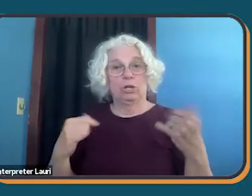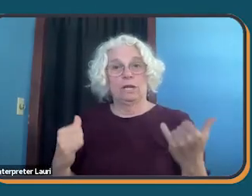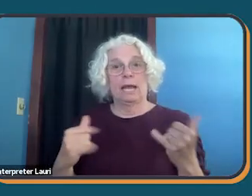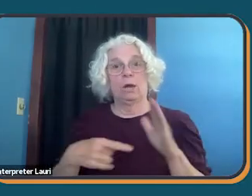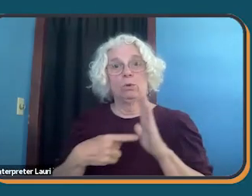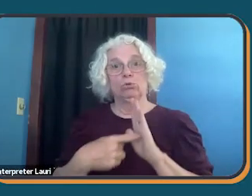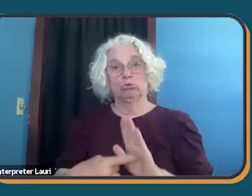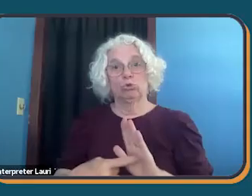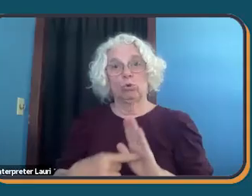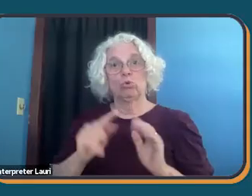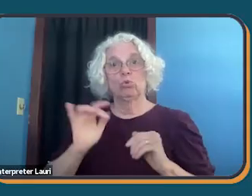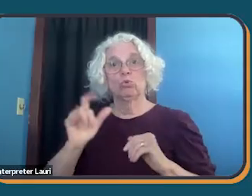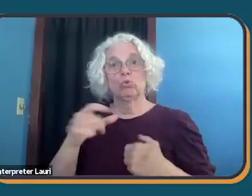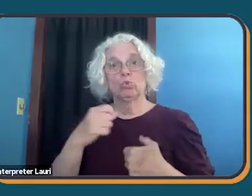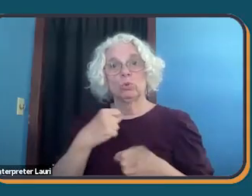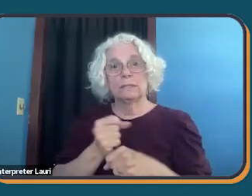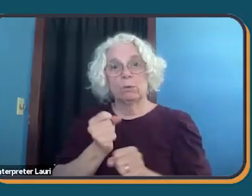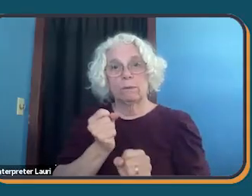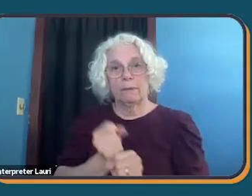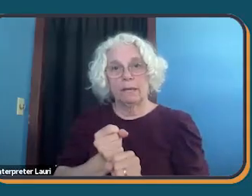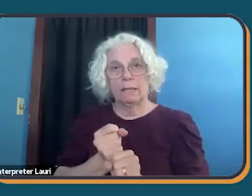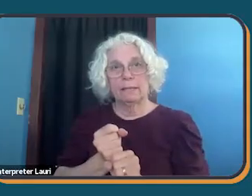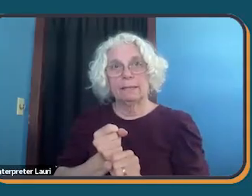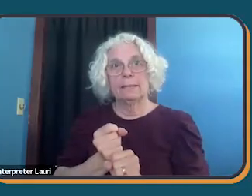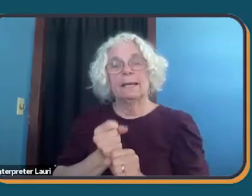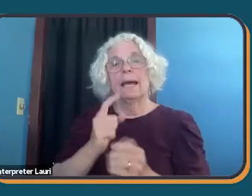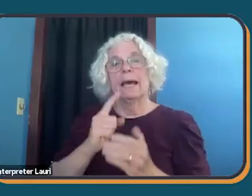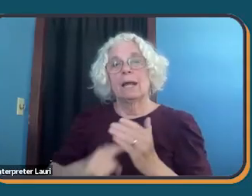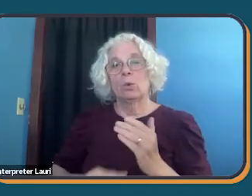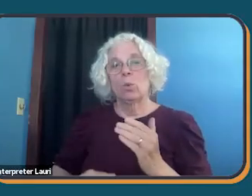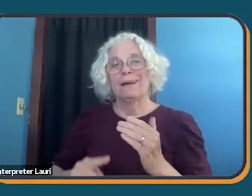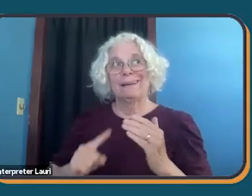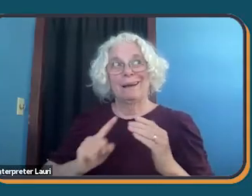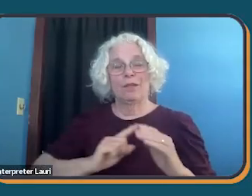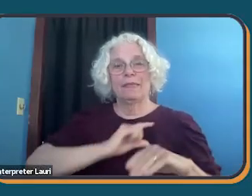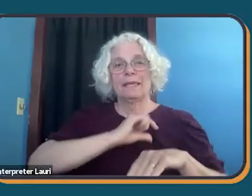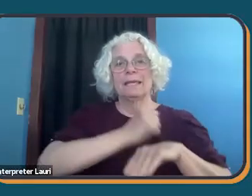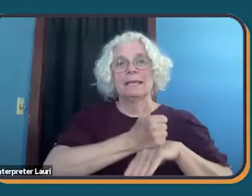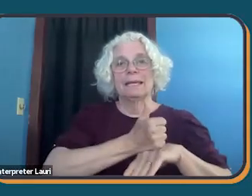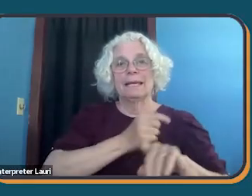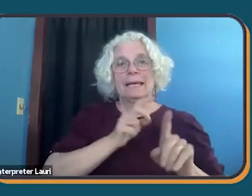we'll introduce you to the tools that we created and discuss some of the major implementation barriers